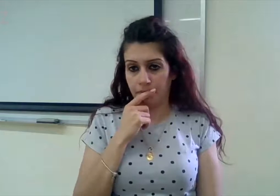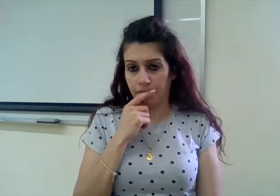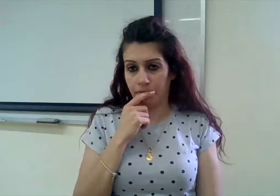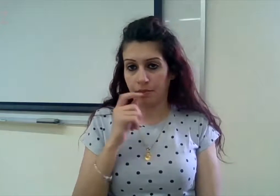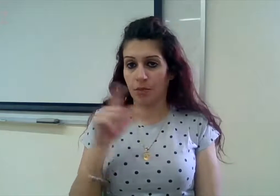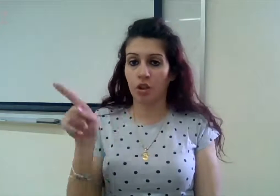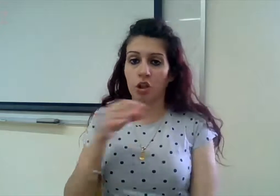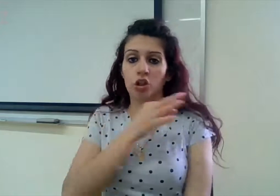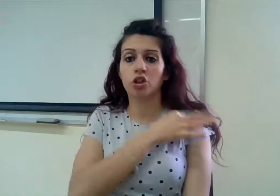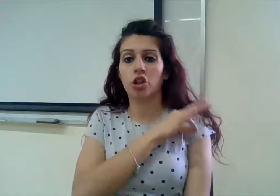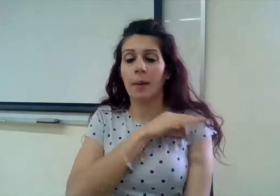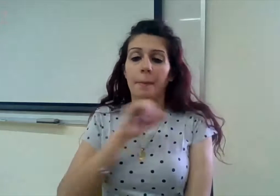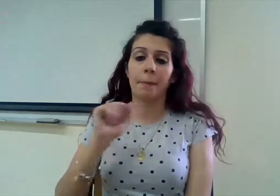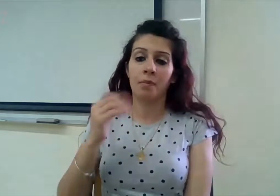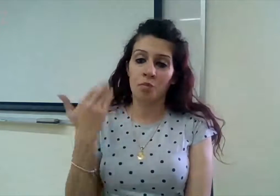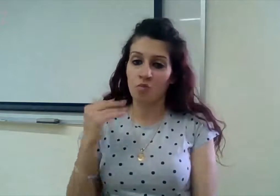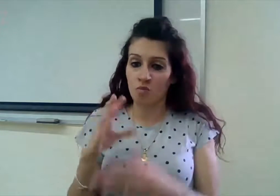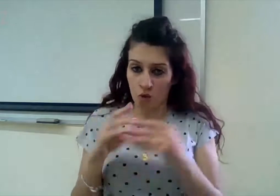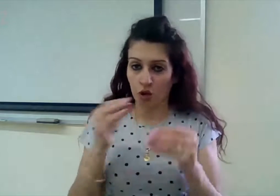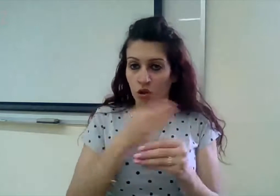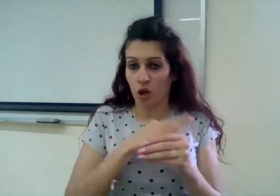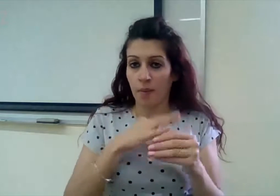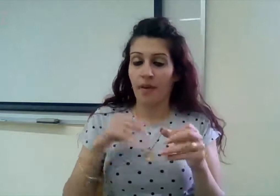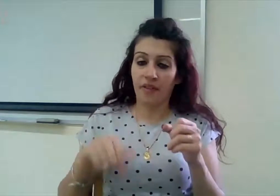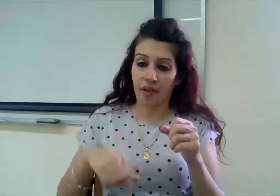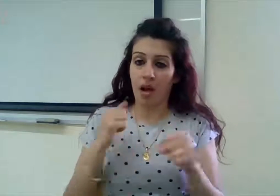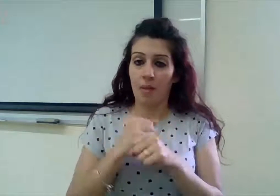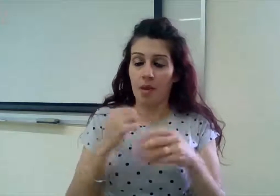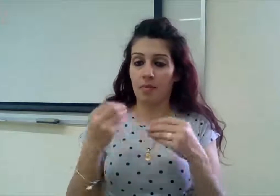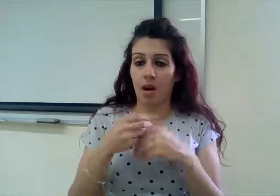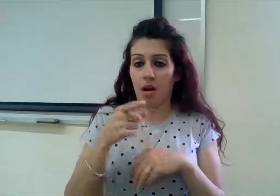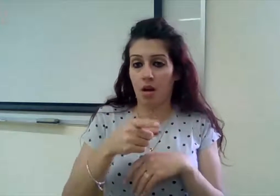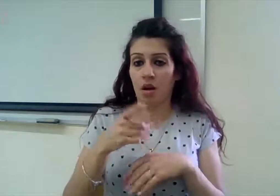supported in order to ensure that they're receiving their rights and